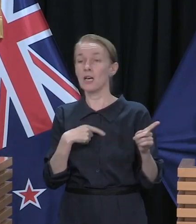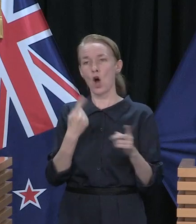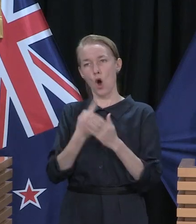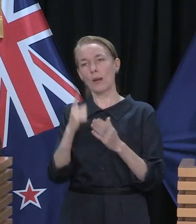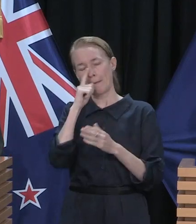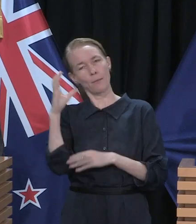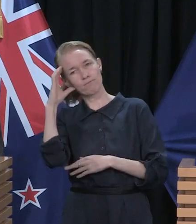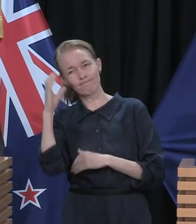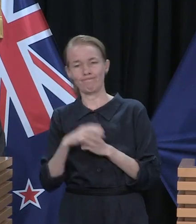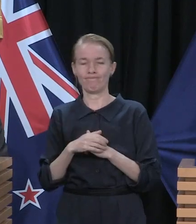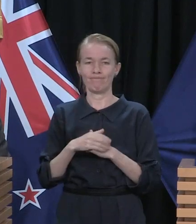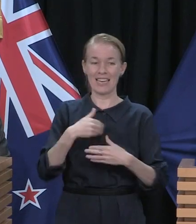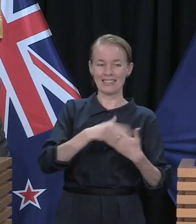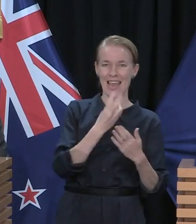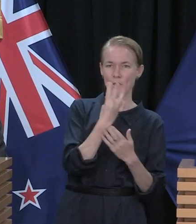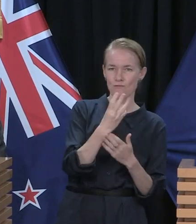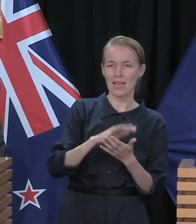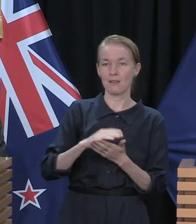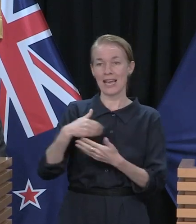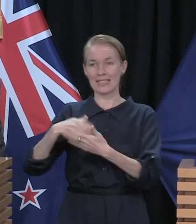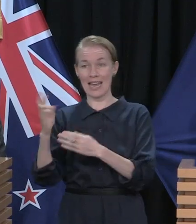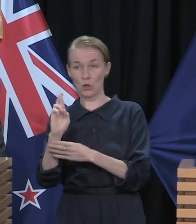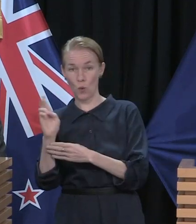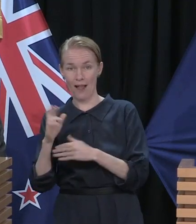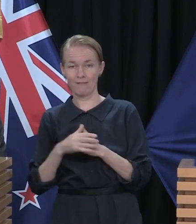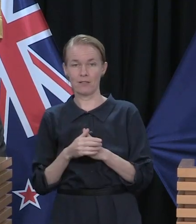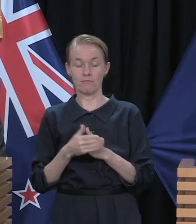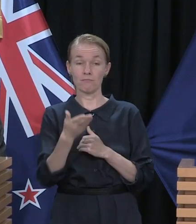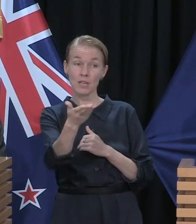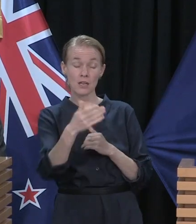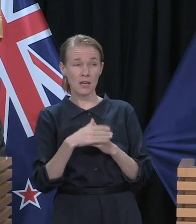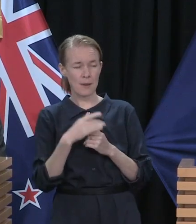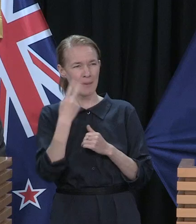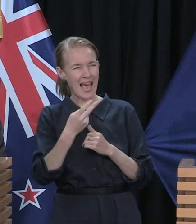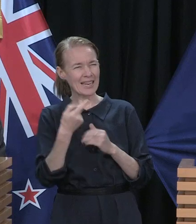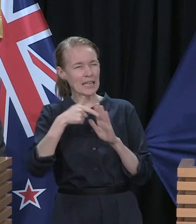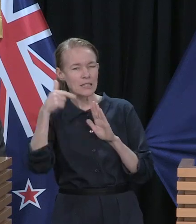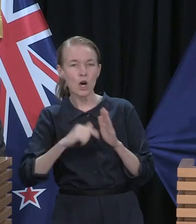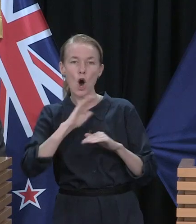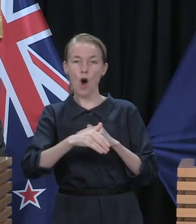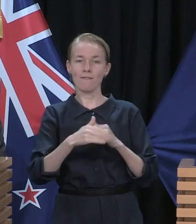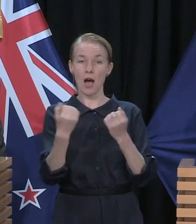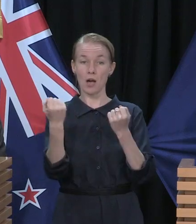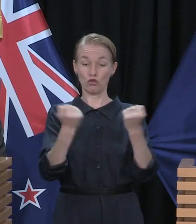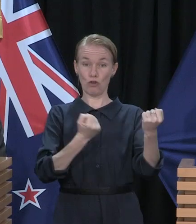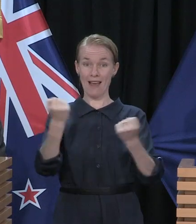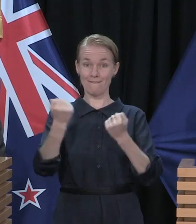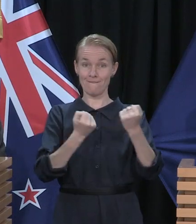facilities? Just guests having day 3 or day 12 tests.